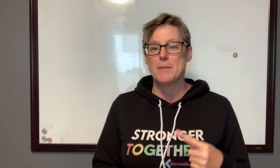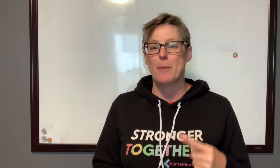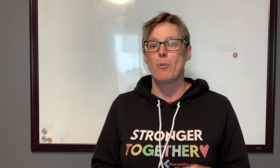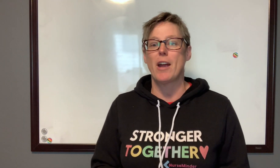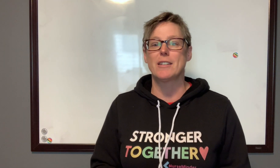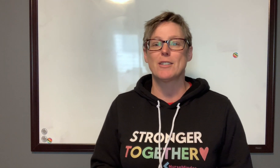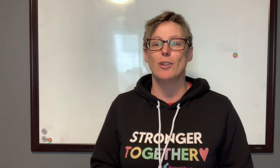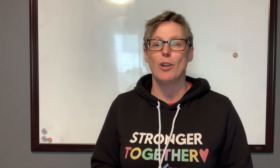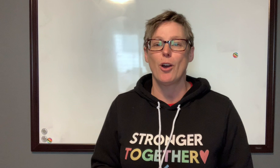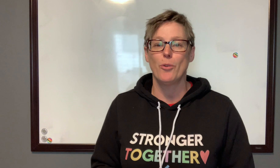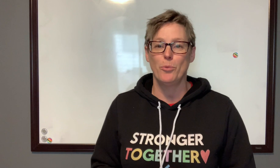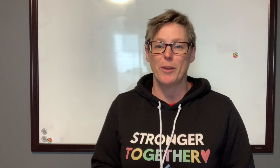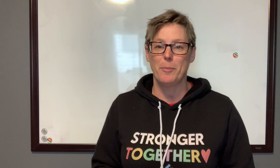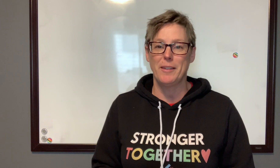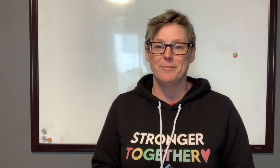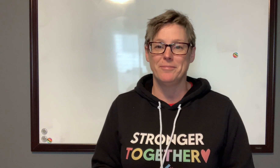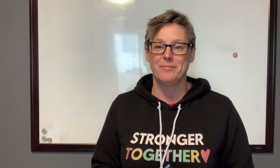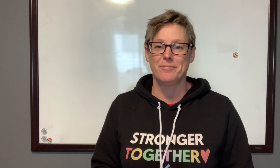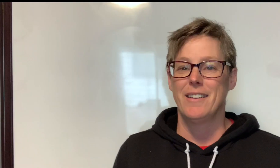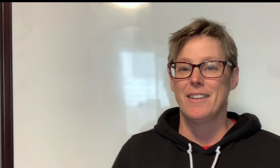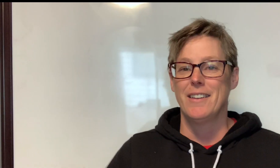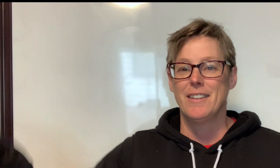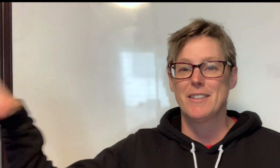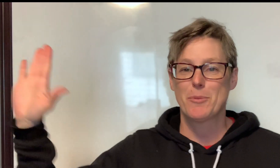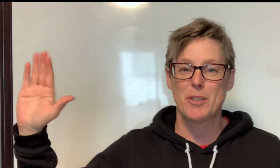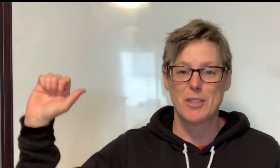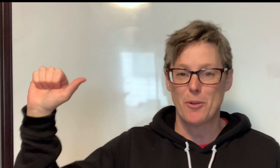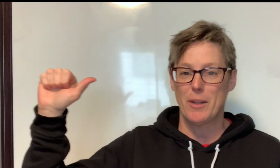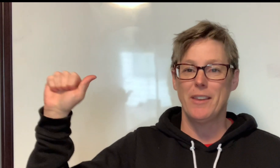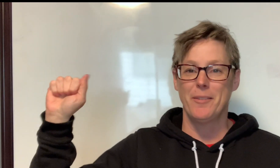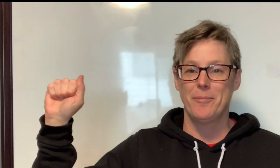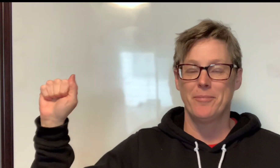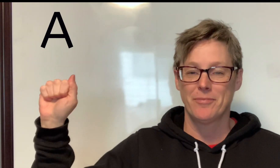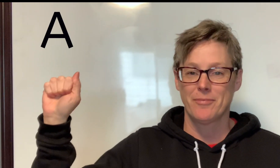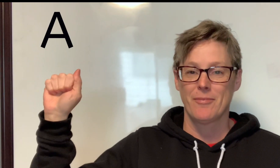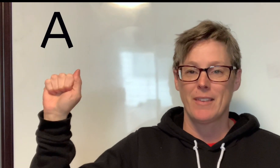and practice along